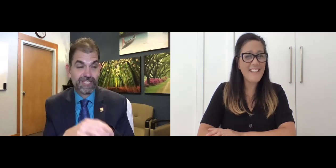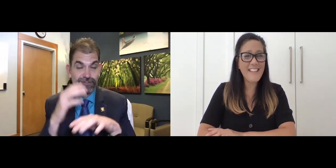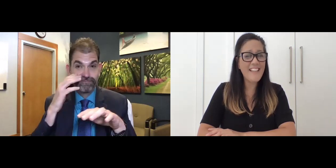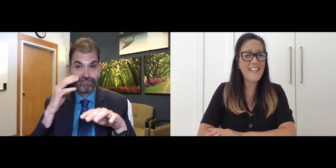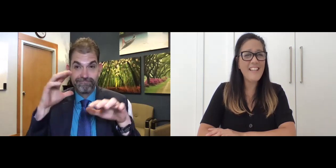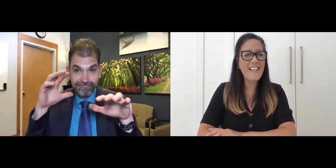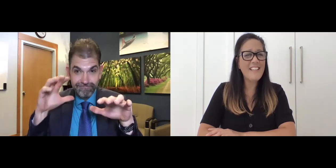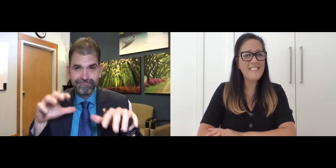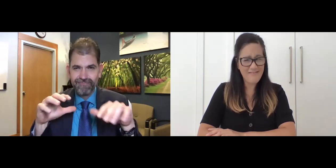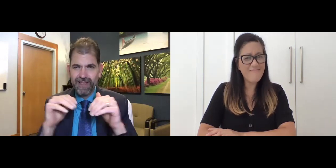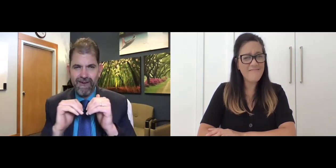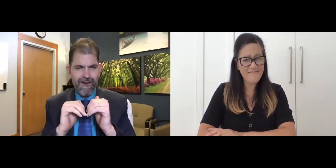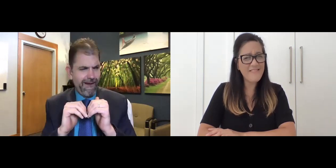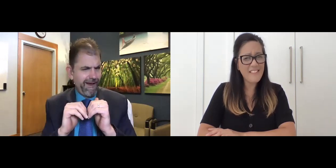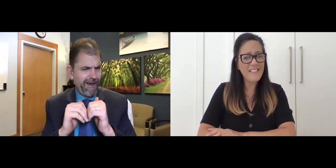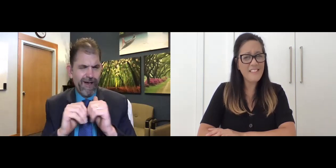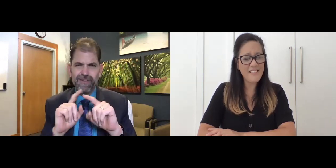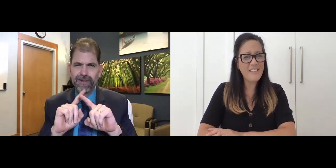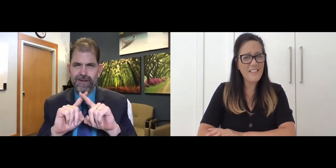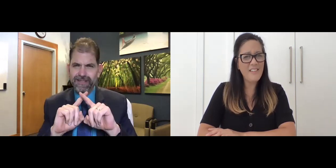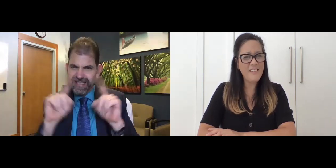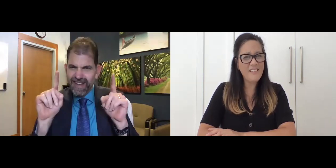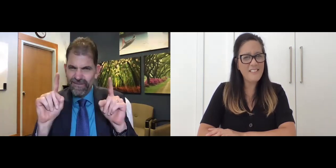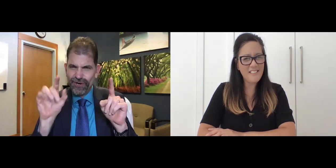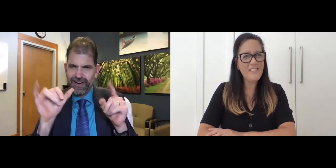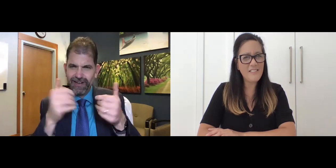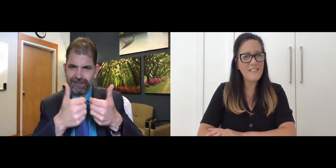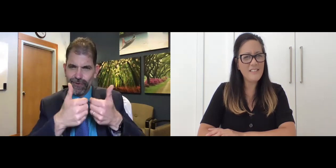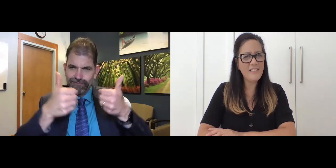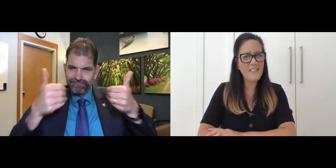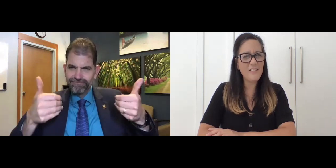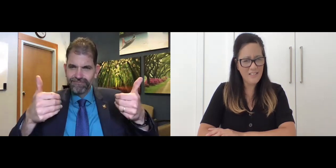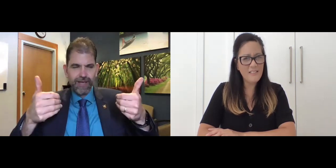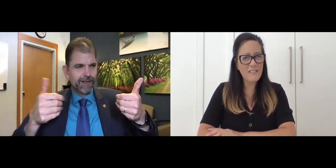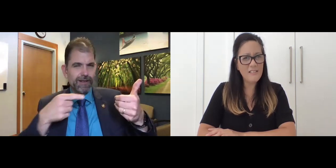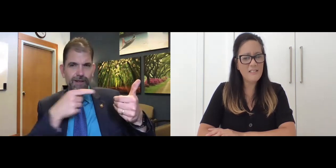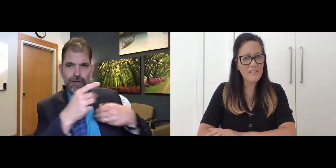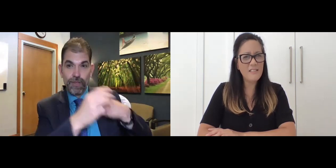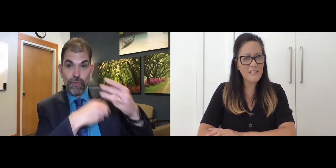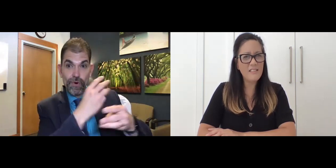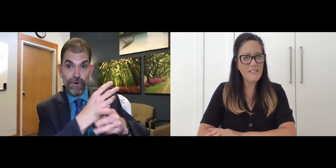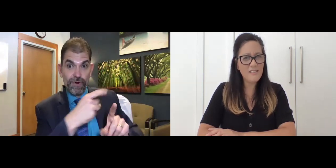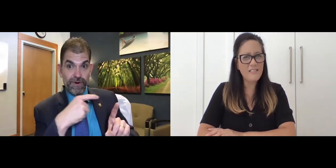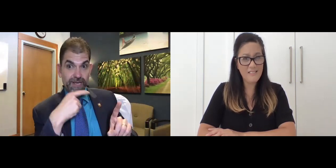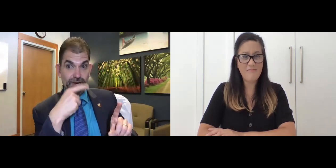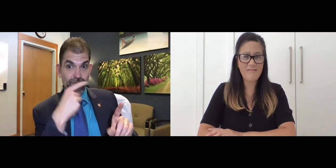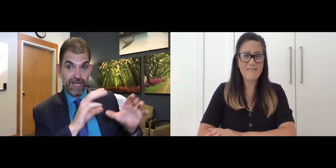What an experience that was I have to say. It was a shock. It was a really different world.